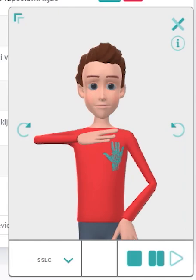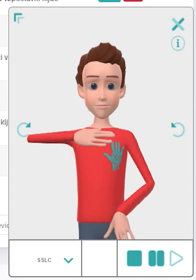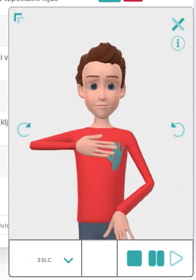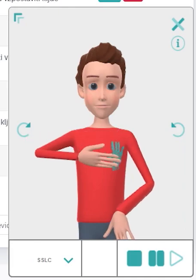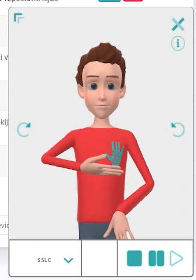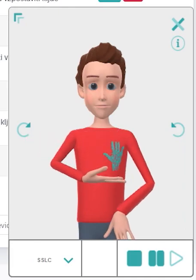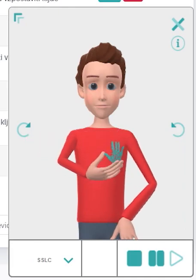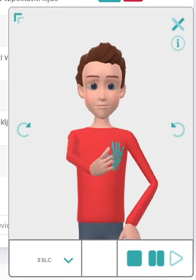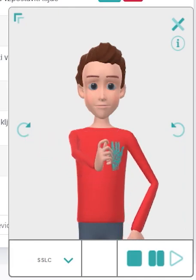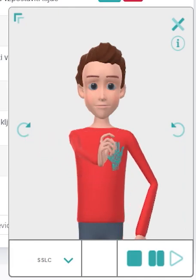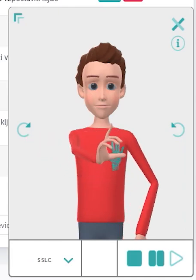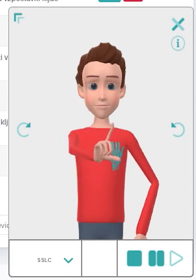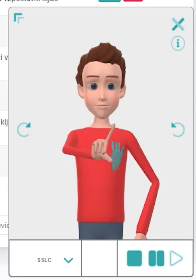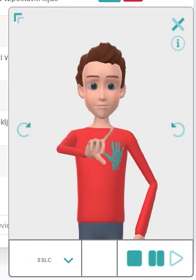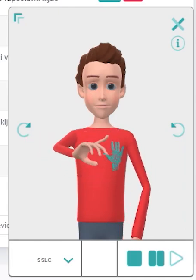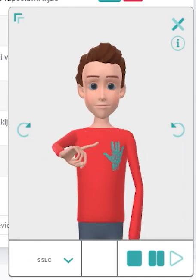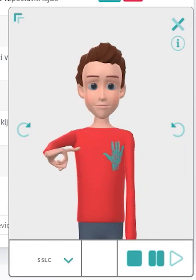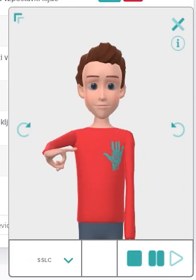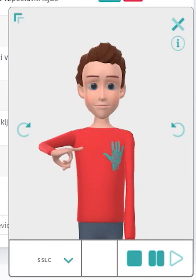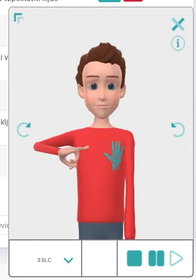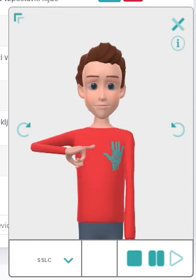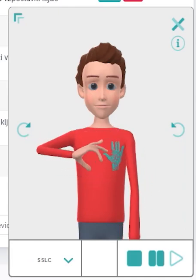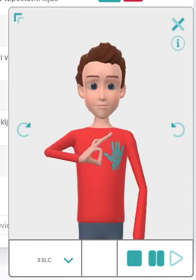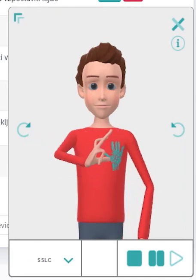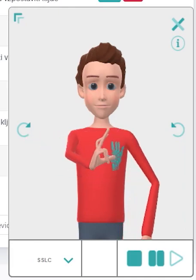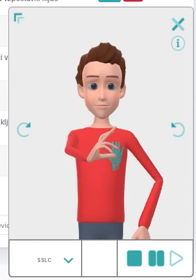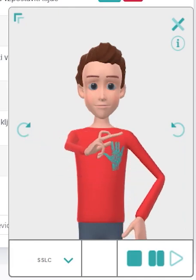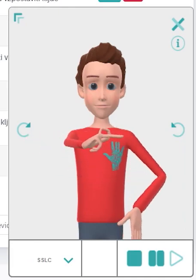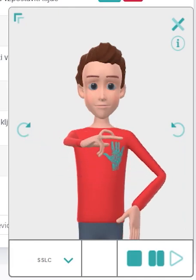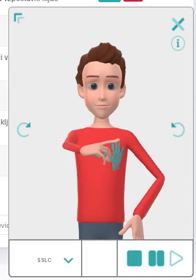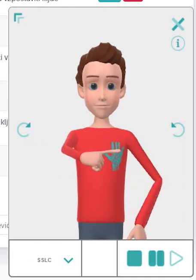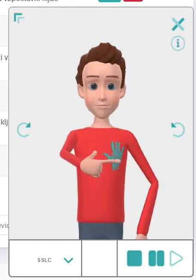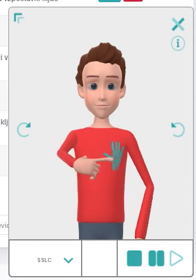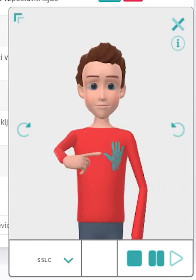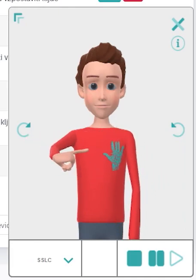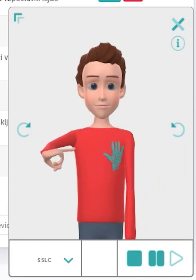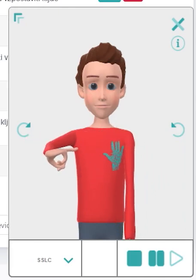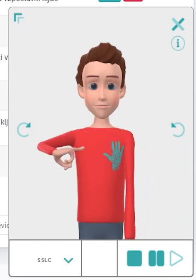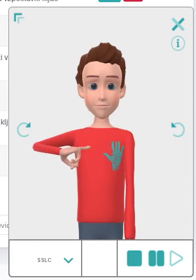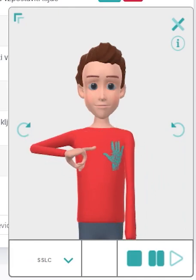understand parts of the page or it can be used to check if the gloss is correctly signed.